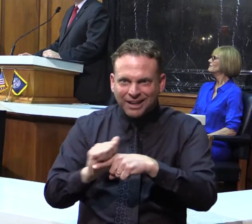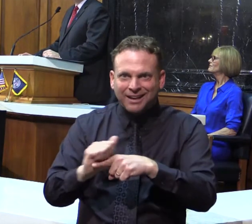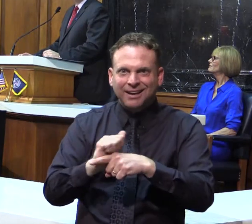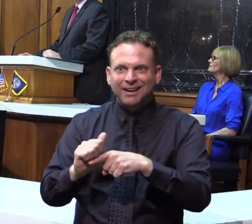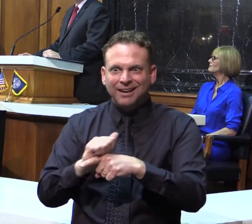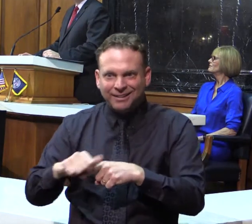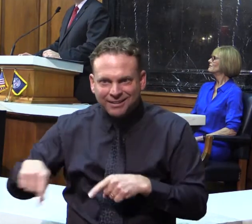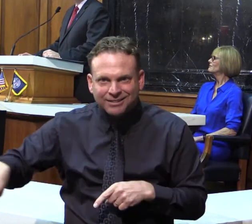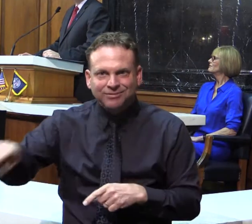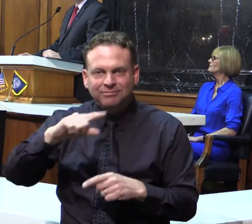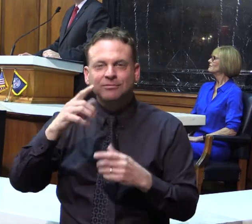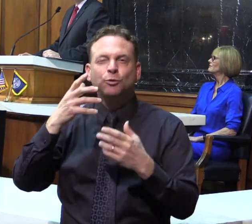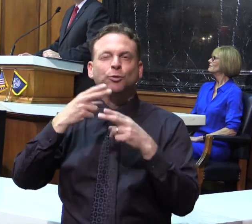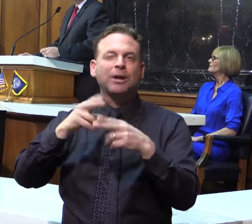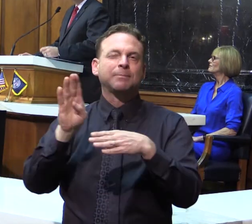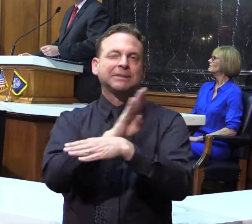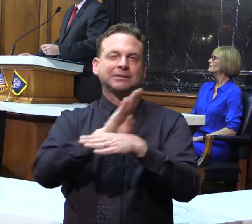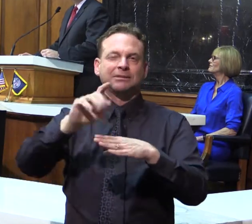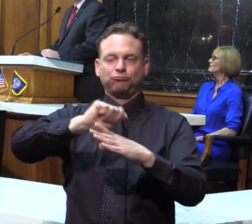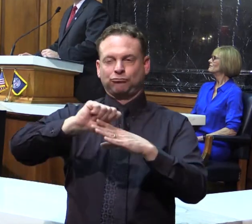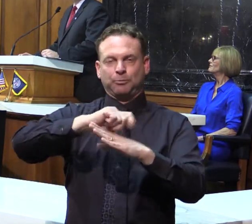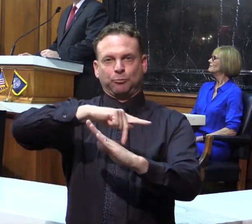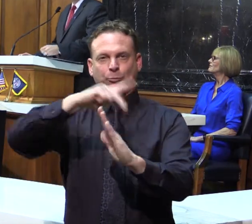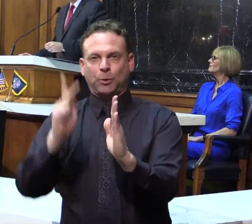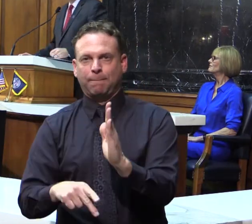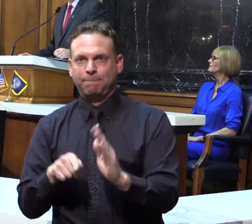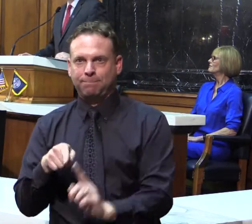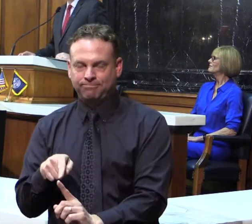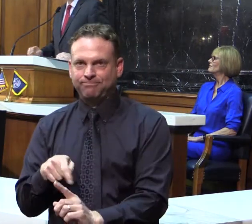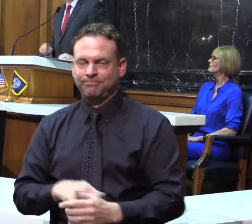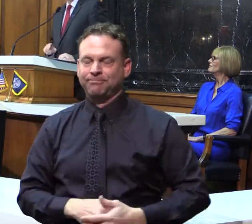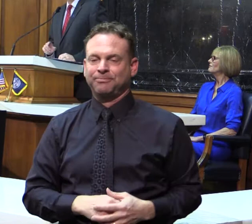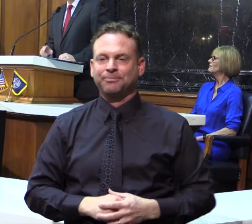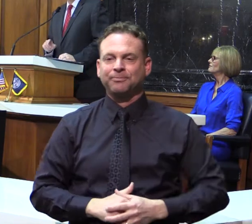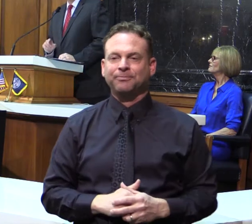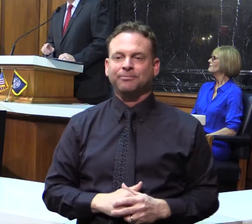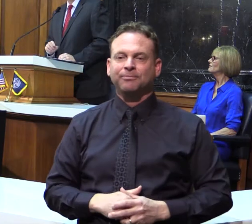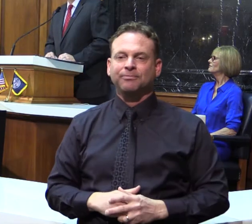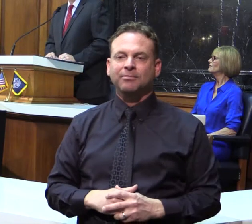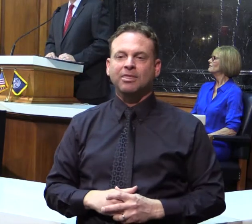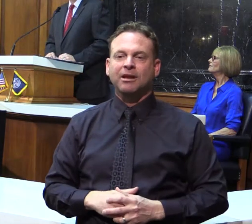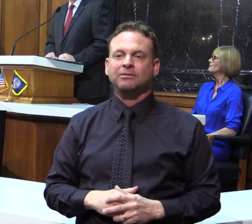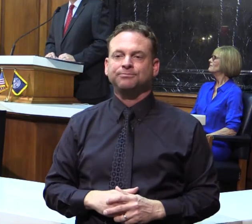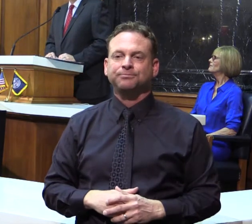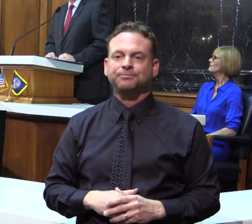• And we won’t forget the 27,000 Hoosiers in our prison system.